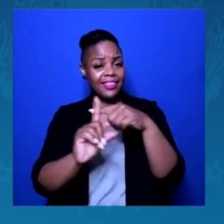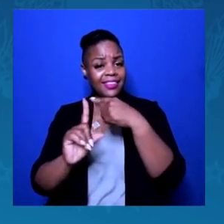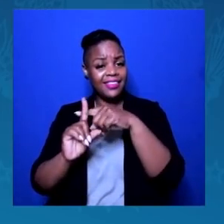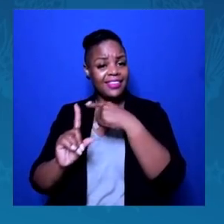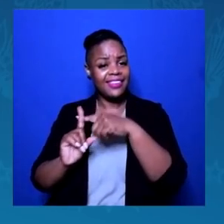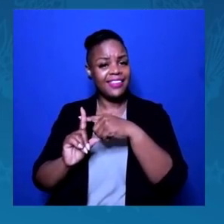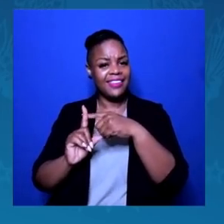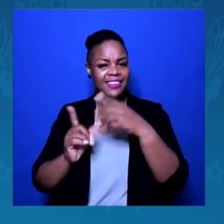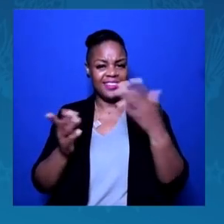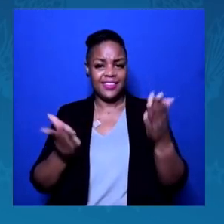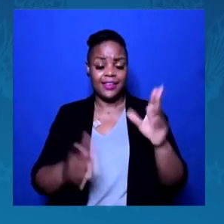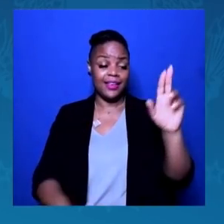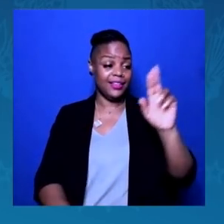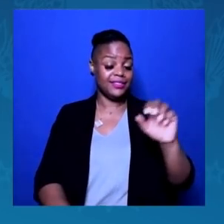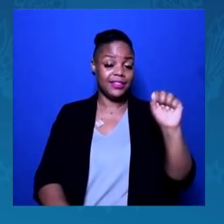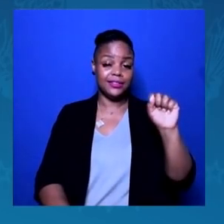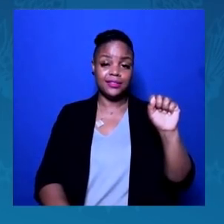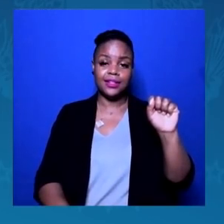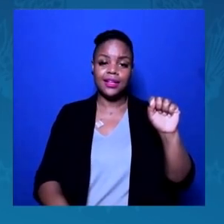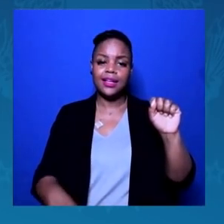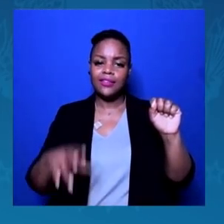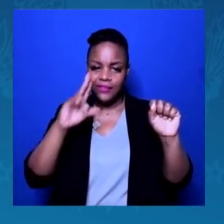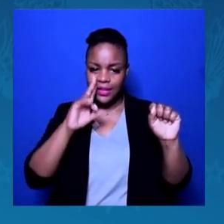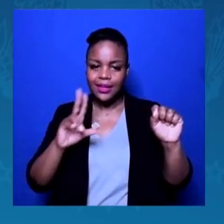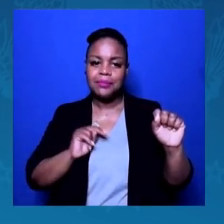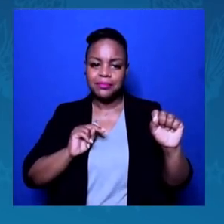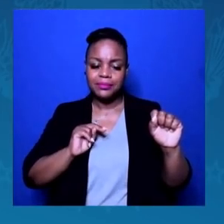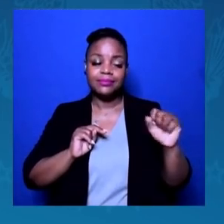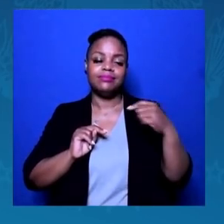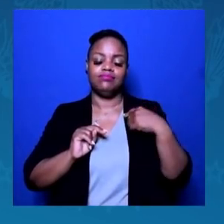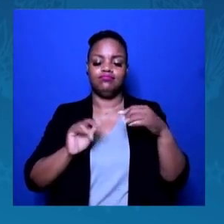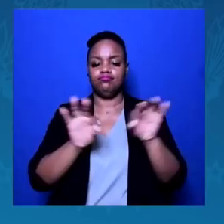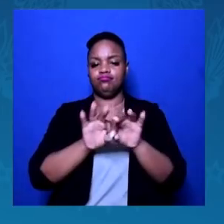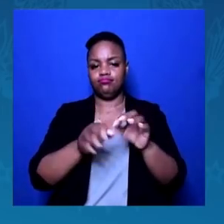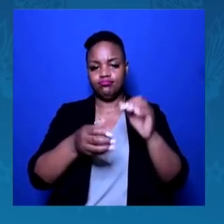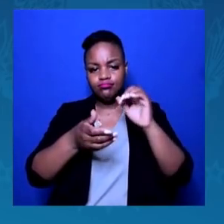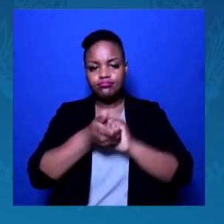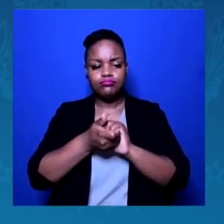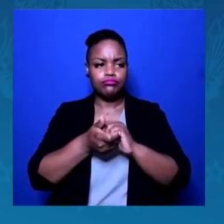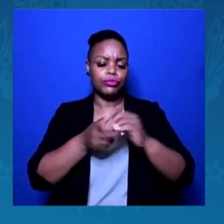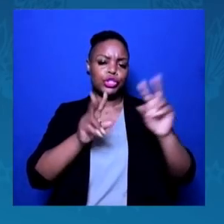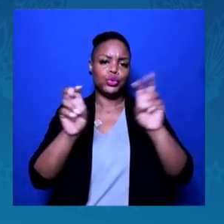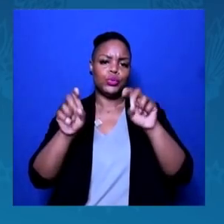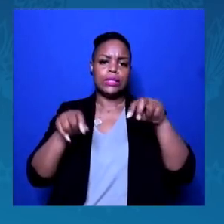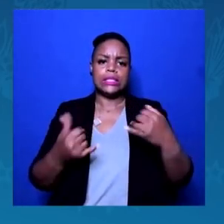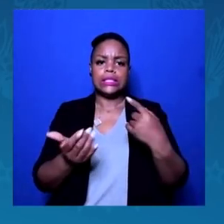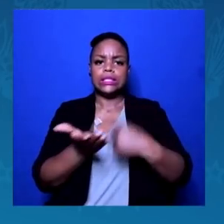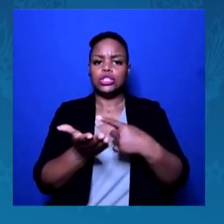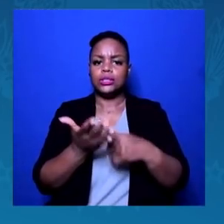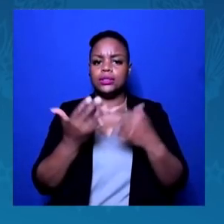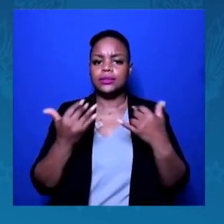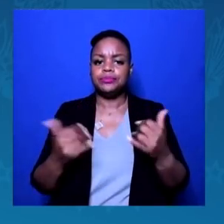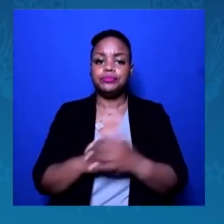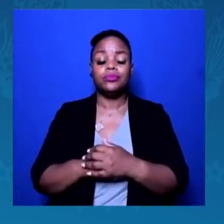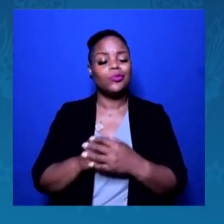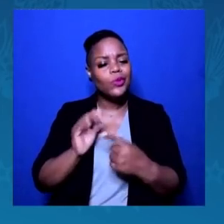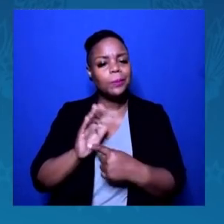shows that the trajectory of our relationship since the normalization has been nothing short of remarkable.